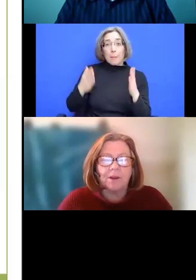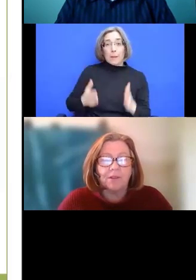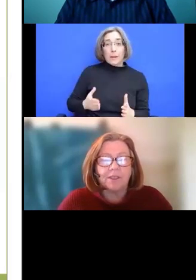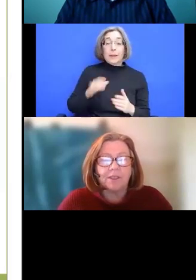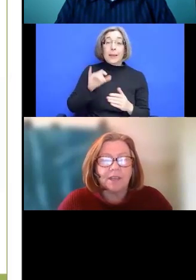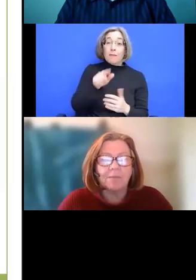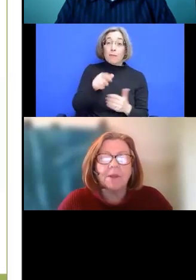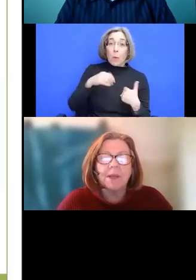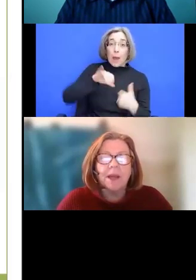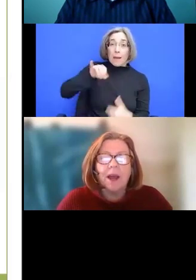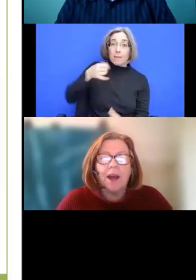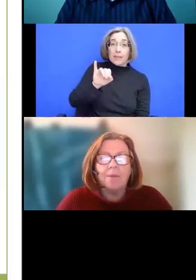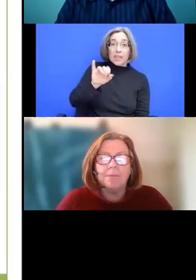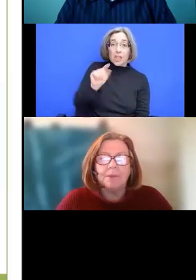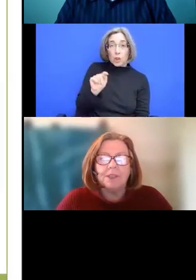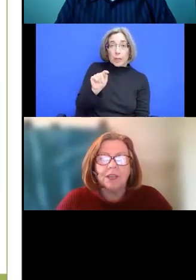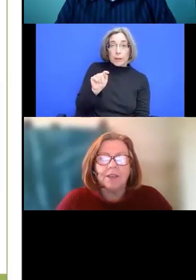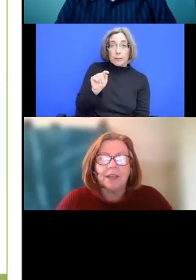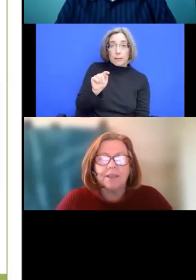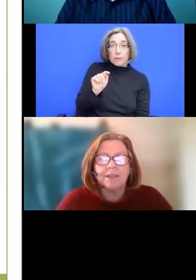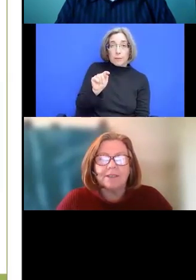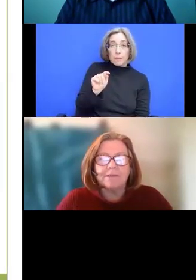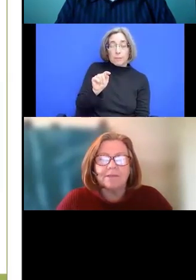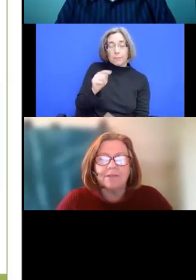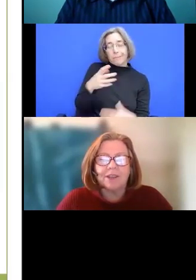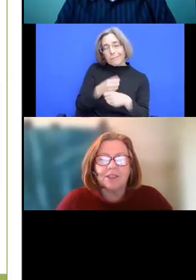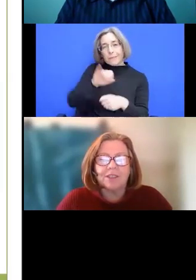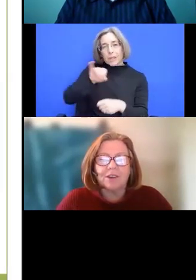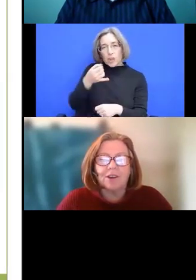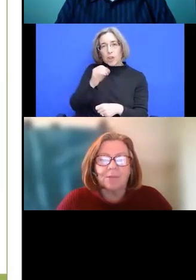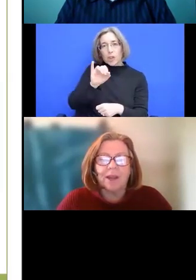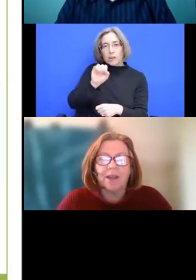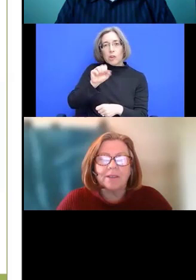Just-in-time, JIT as affectionately called by us.